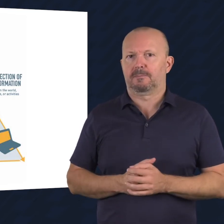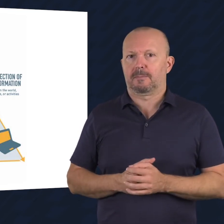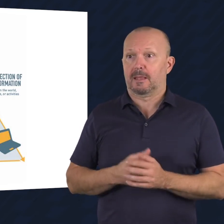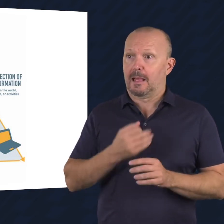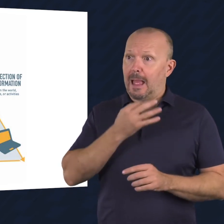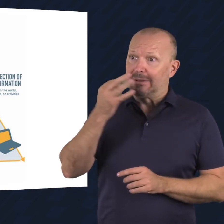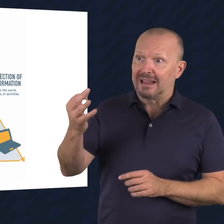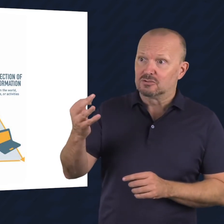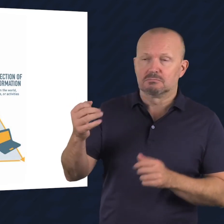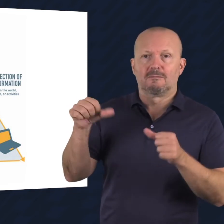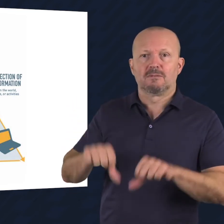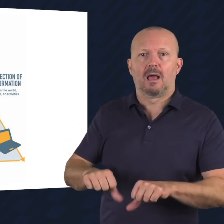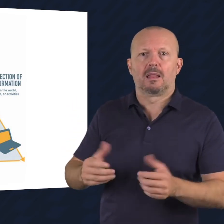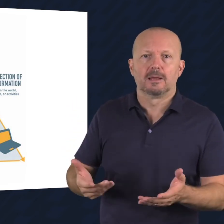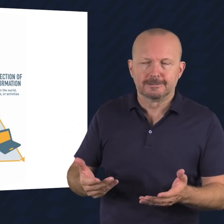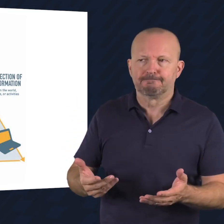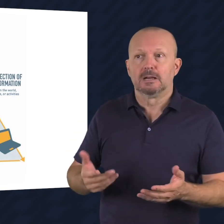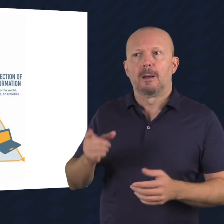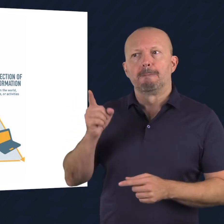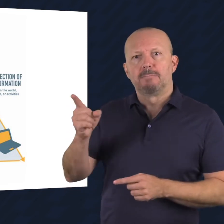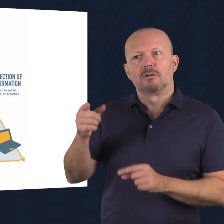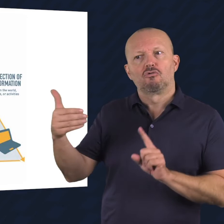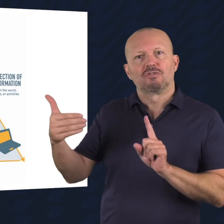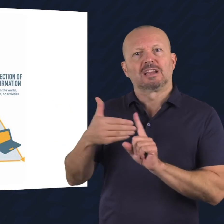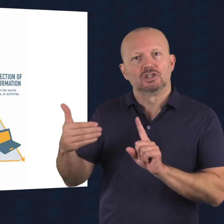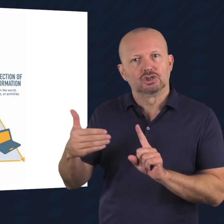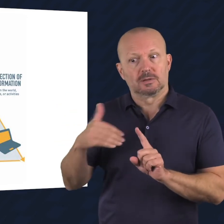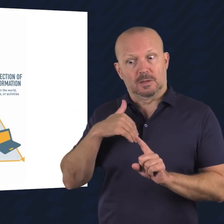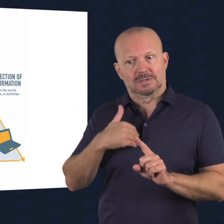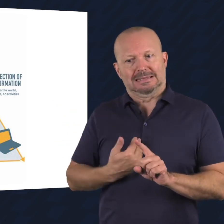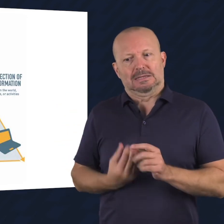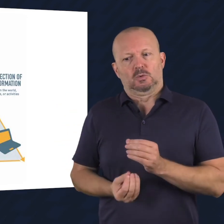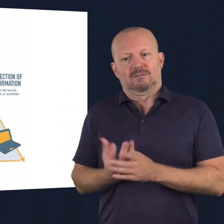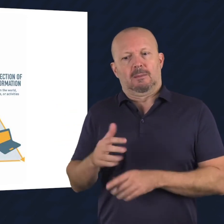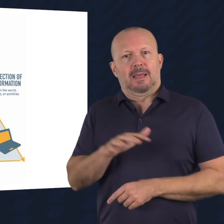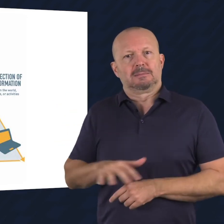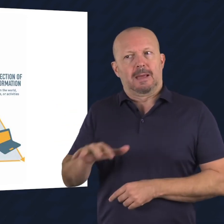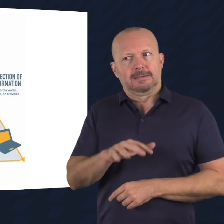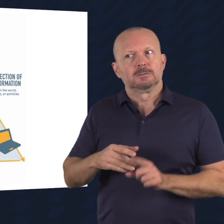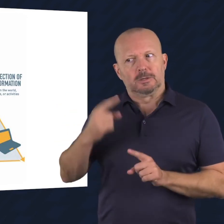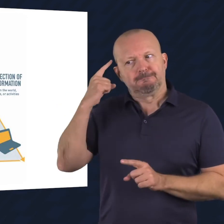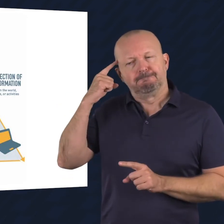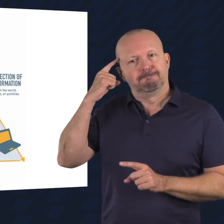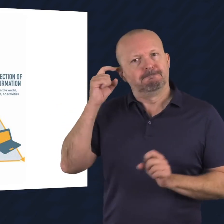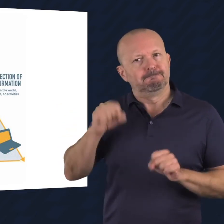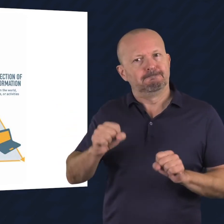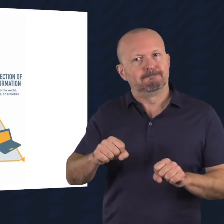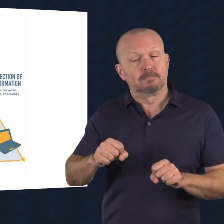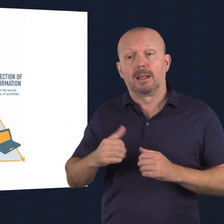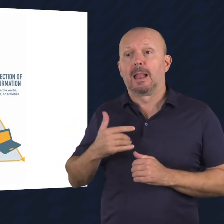The application didn't get past first base, but the recognition that there was a need to shape this space remained.